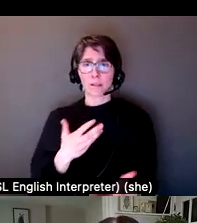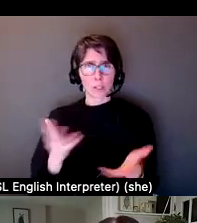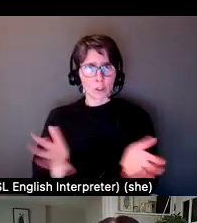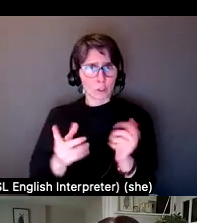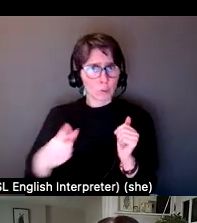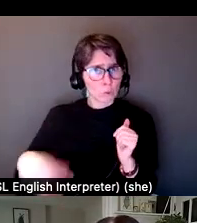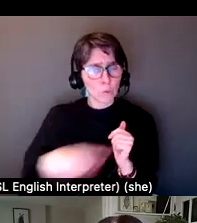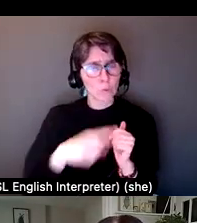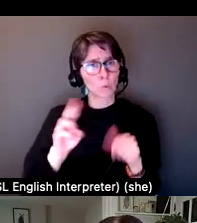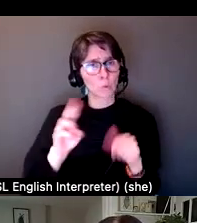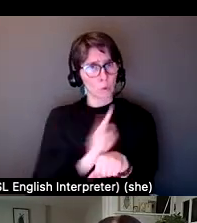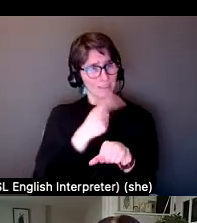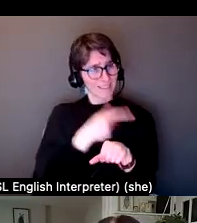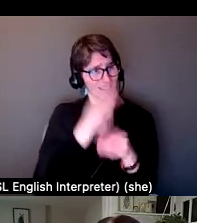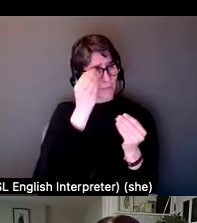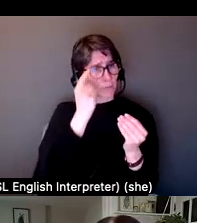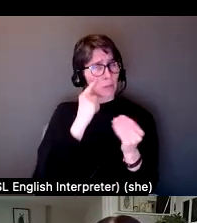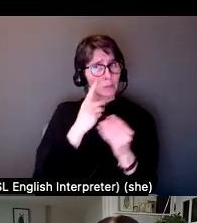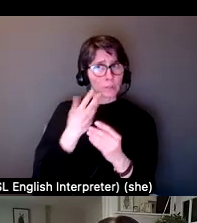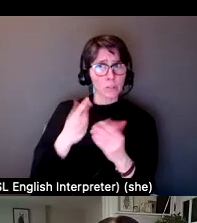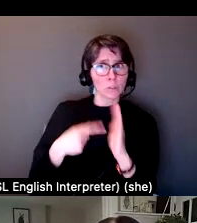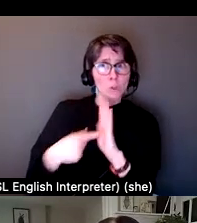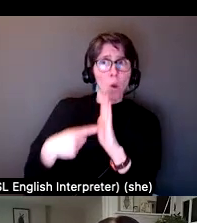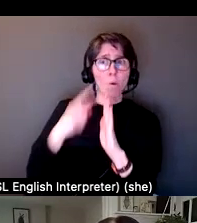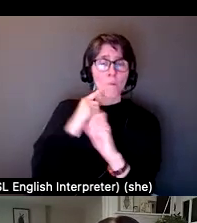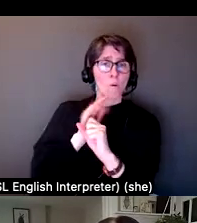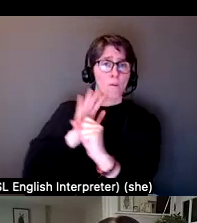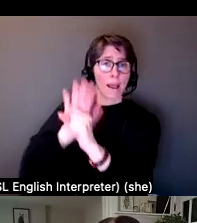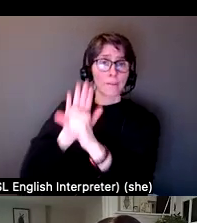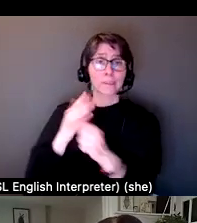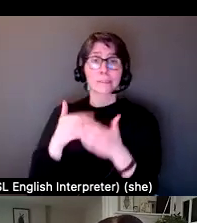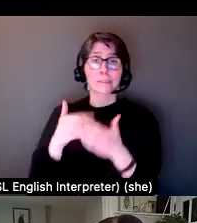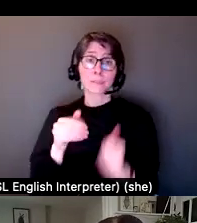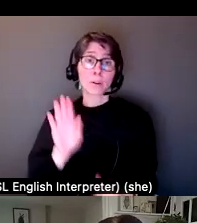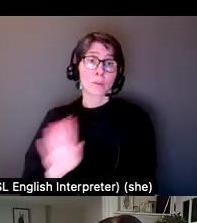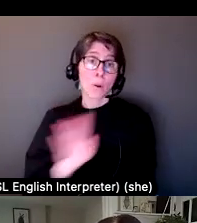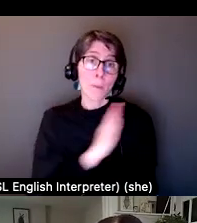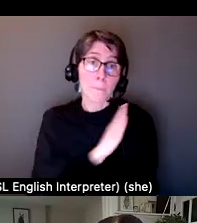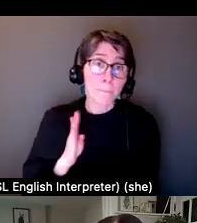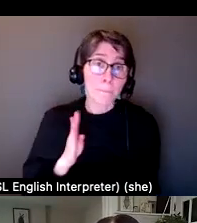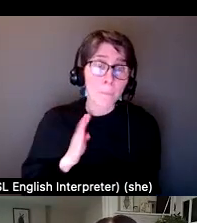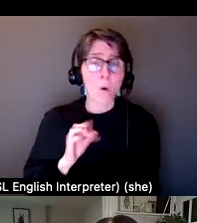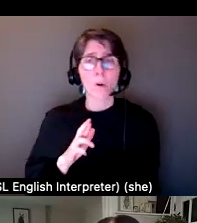conversations that we're having or our board are having with funding bodies in the government to